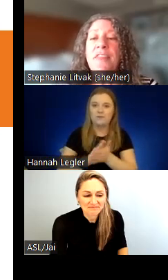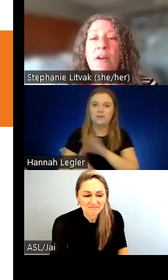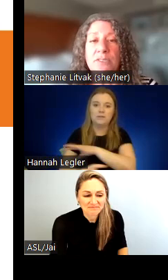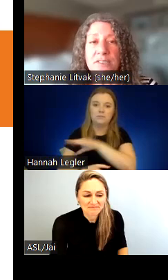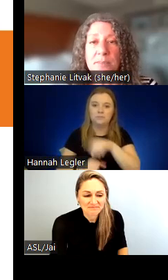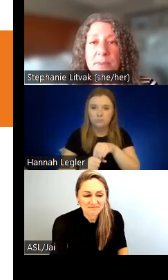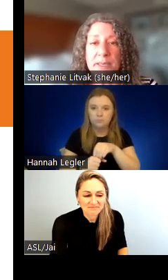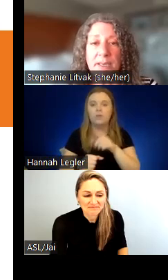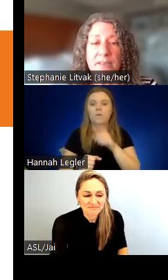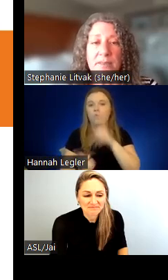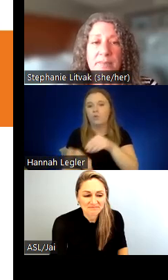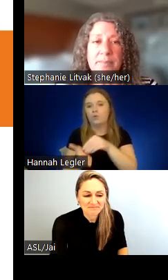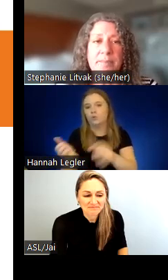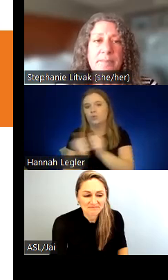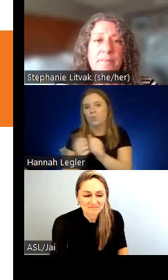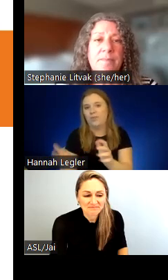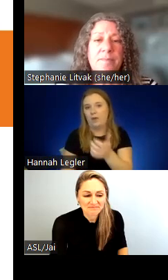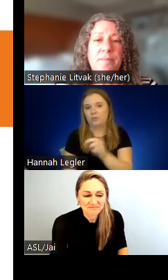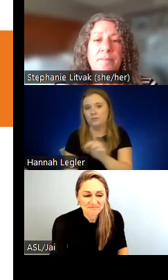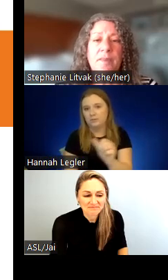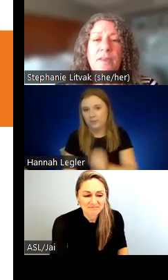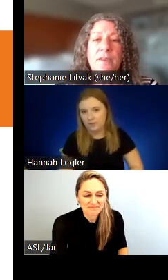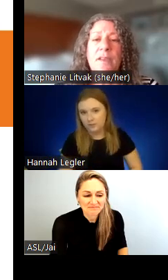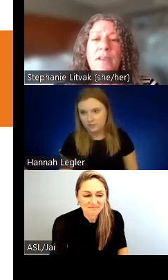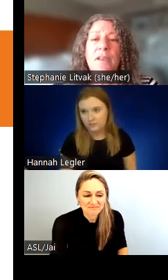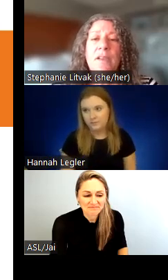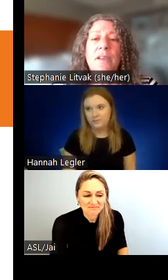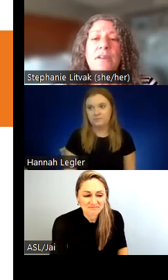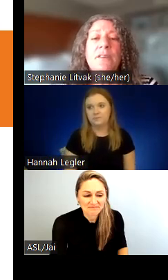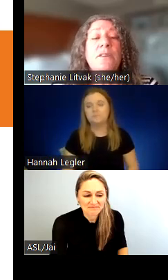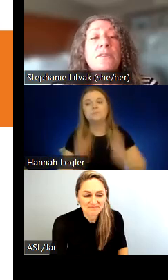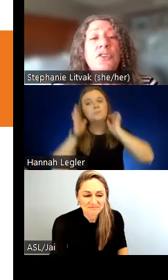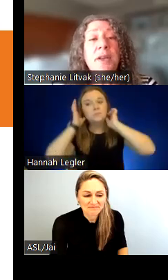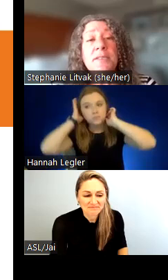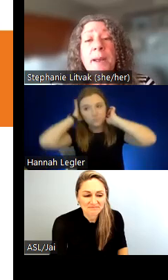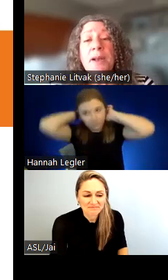without disabilities.